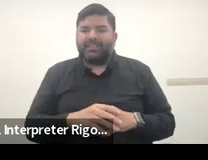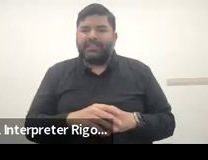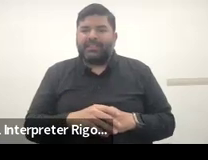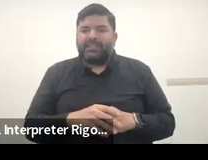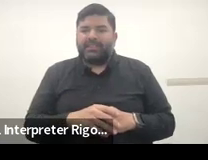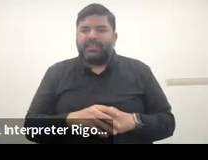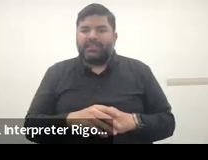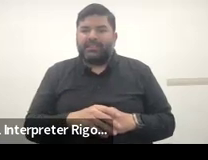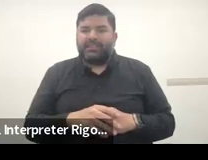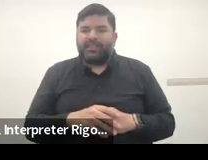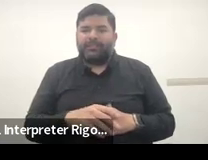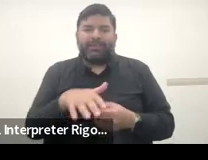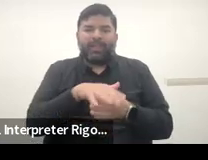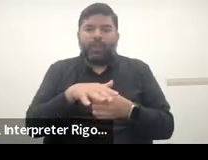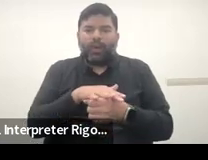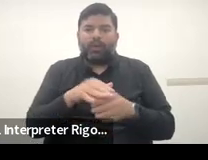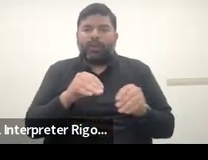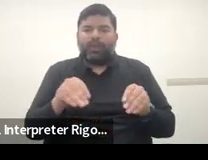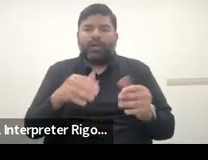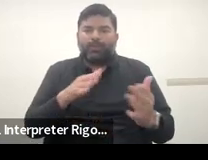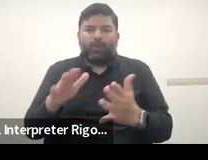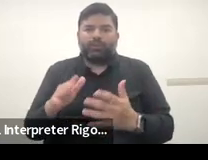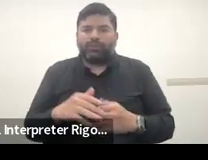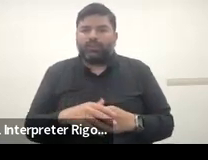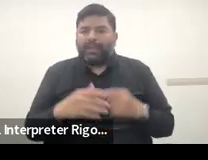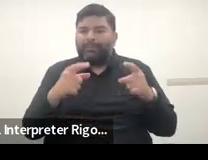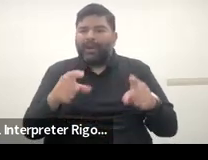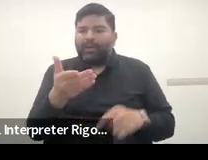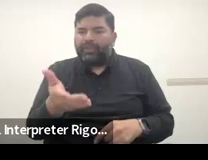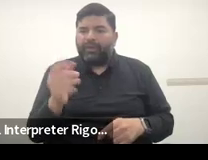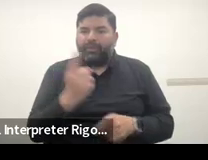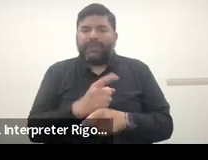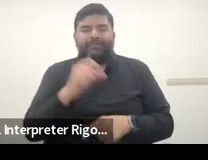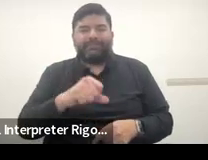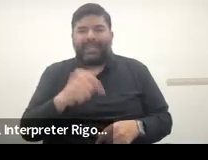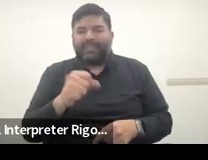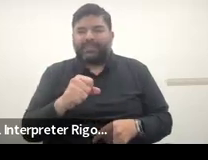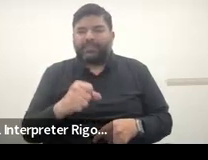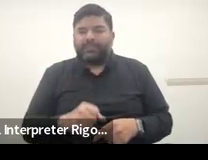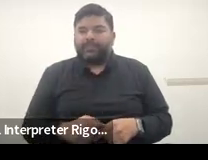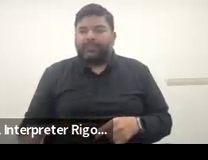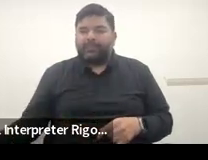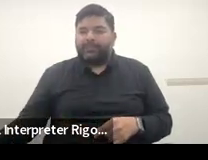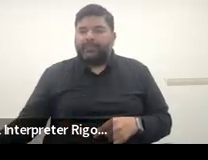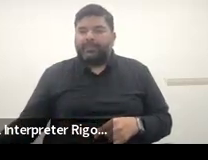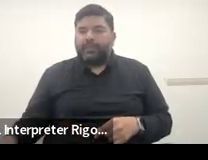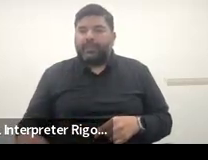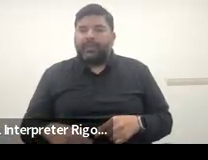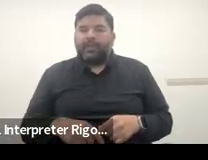vocal kind of approach parallel. LEE: Yeah, yeah and that that you know— the idea of tone also